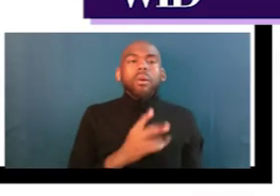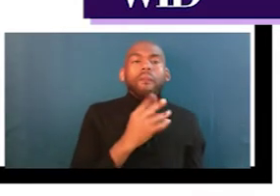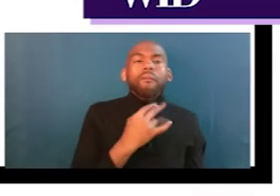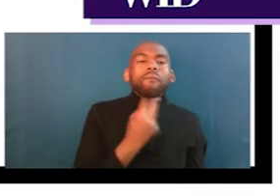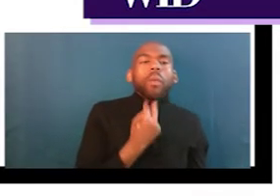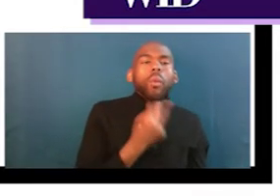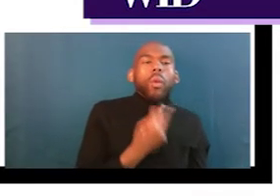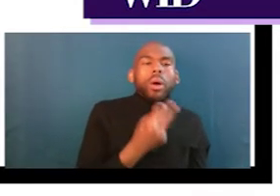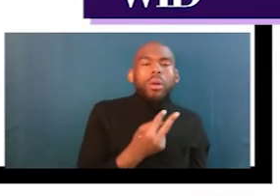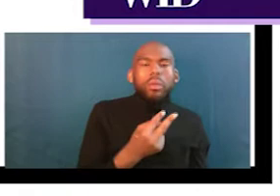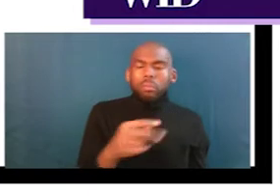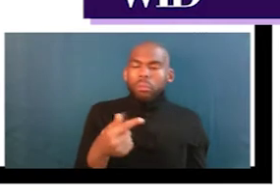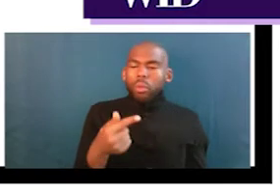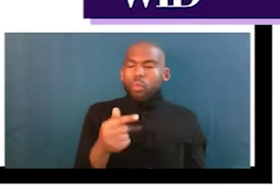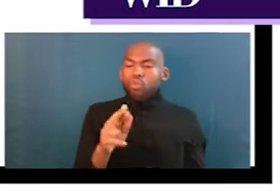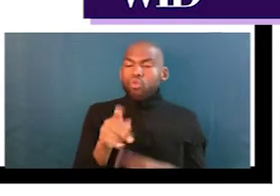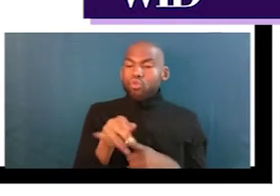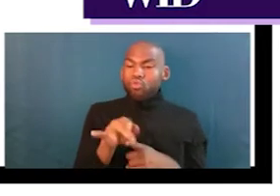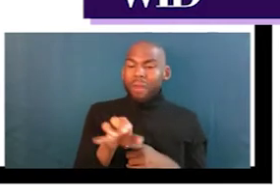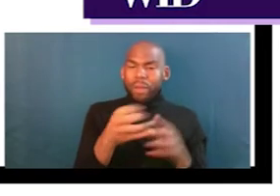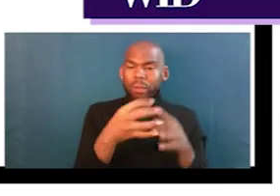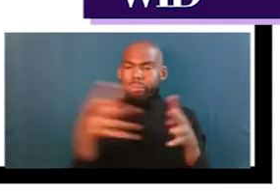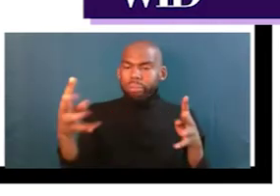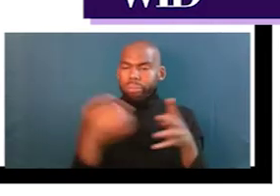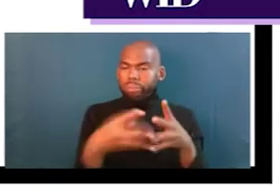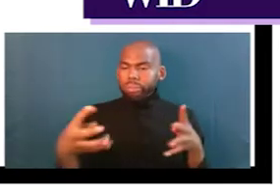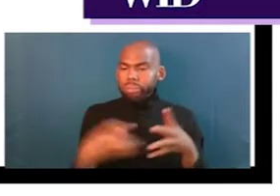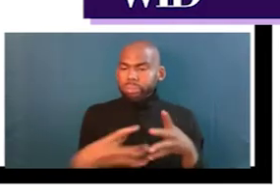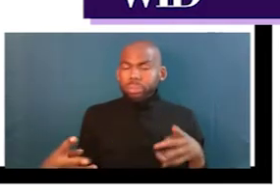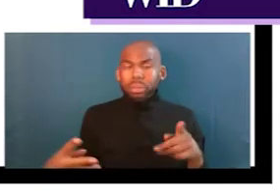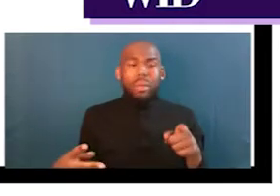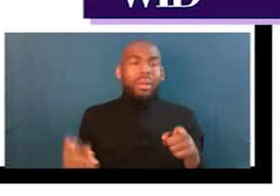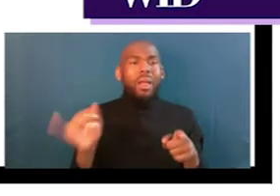graphic by a screen reader or by the file name they were uploaded as, which is almost